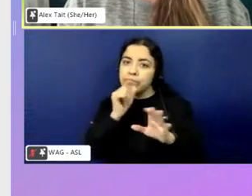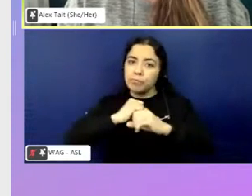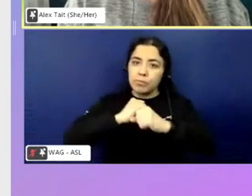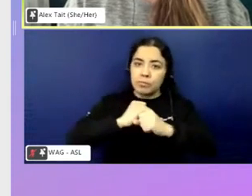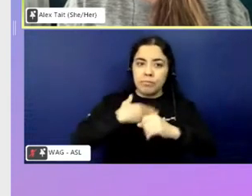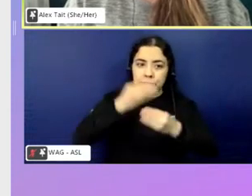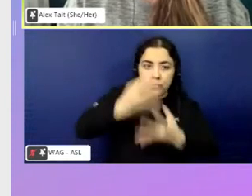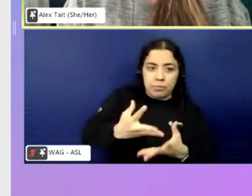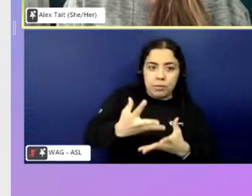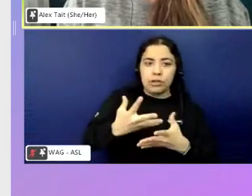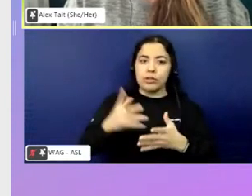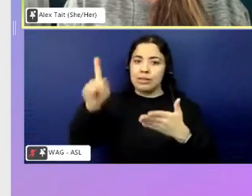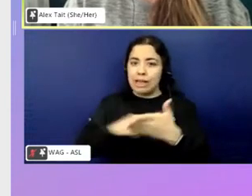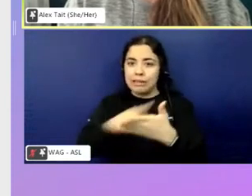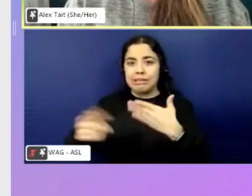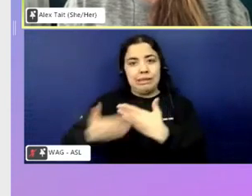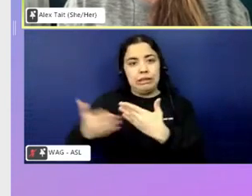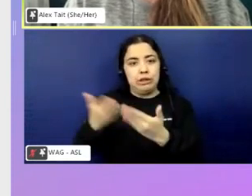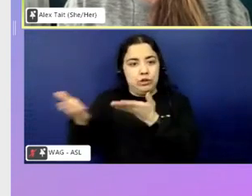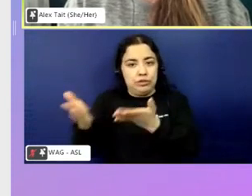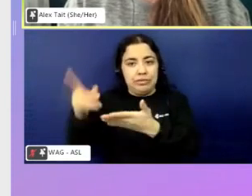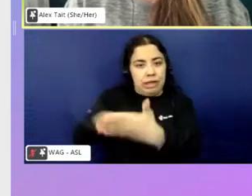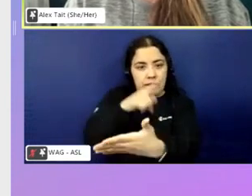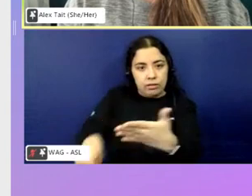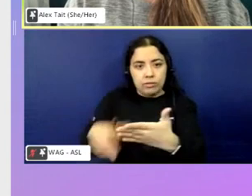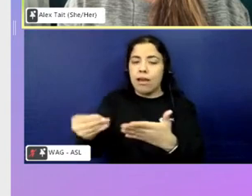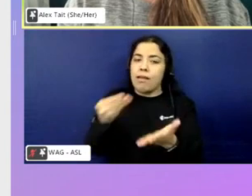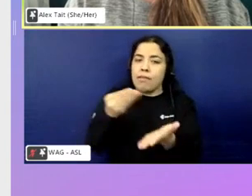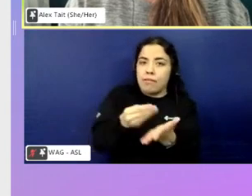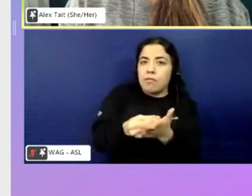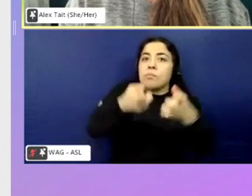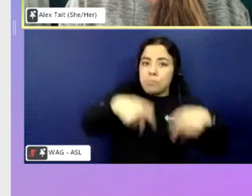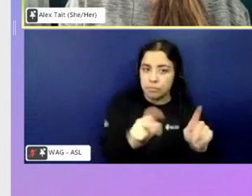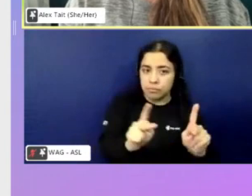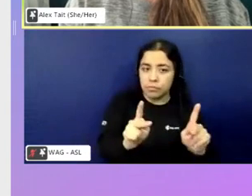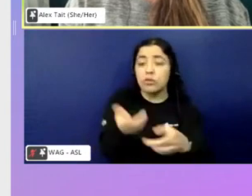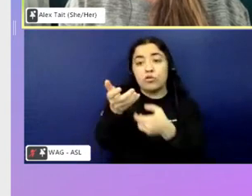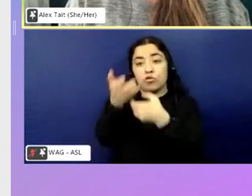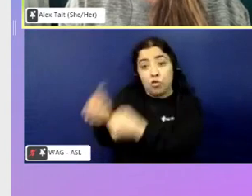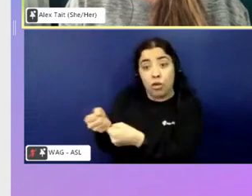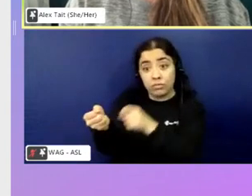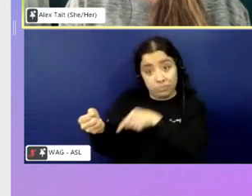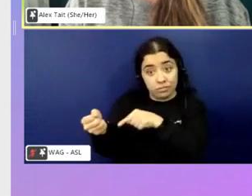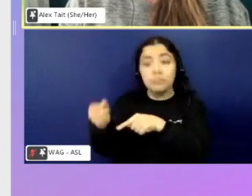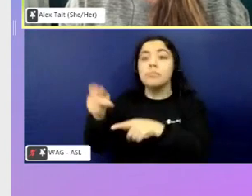want." another thing folks are asking for clear privacy protection, easy cancellation of services and financial